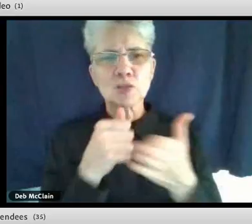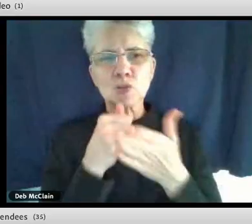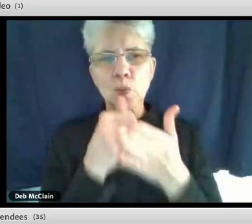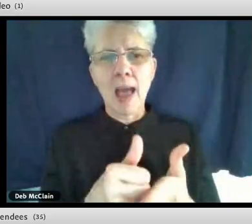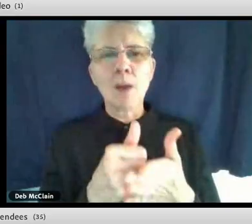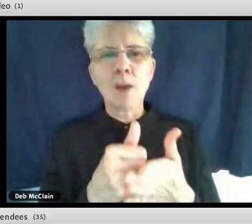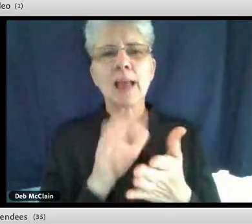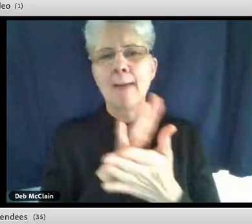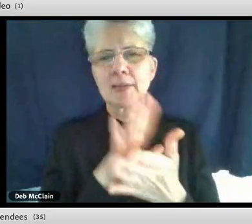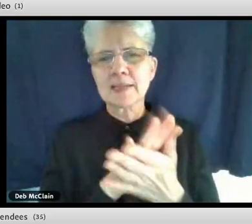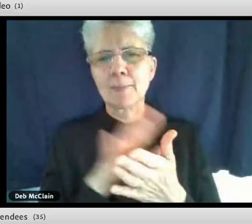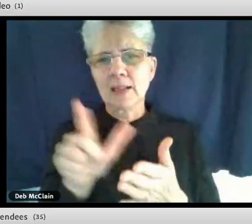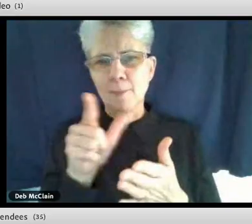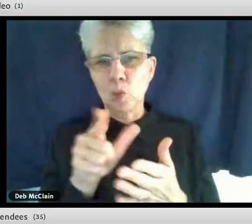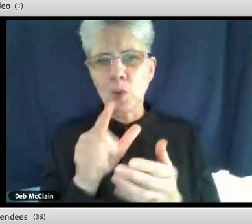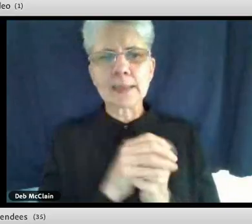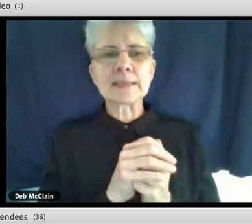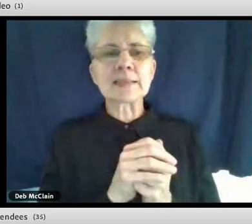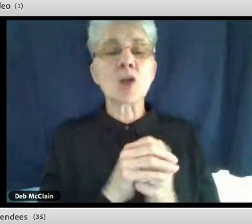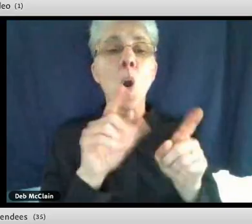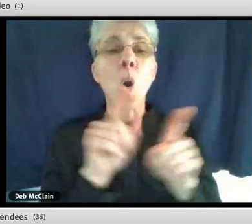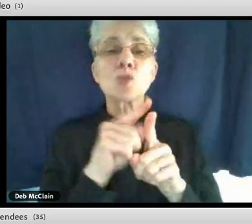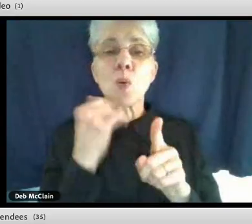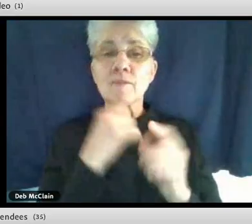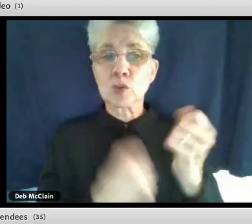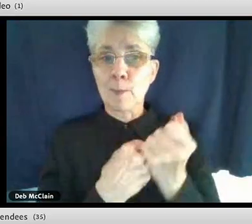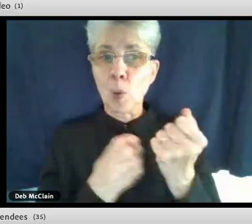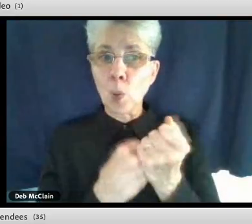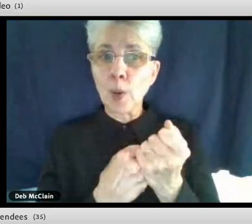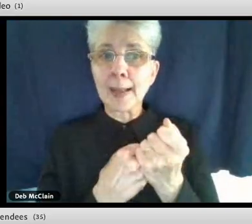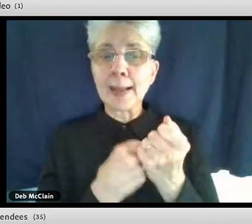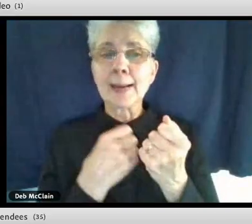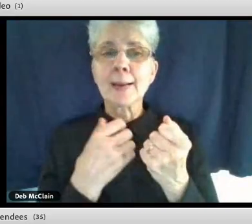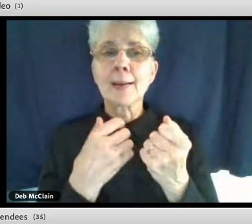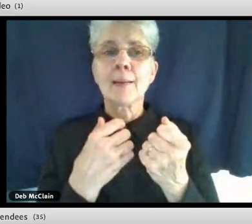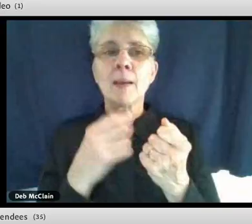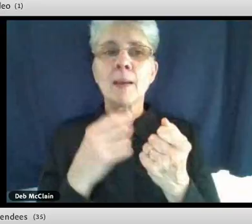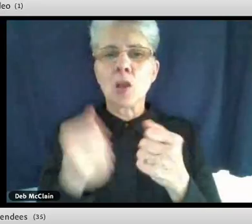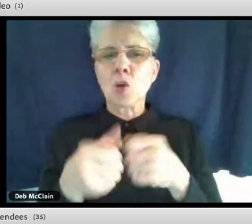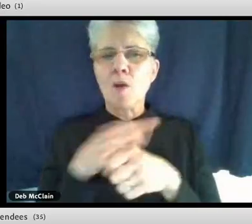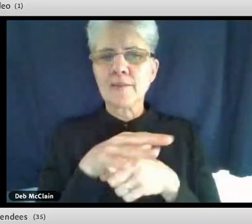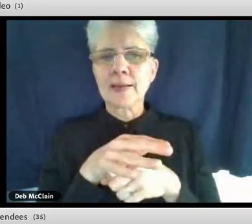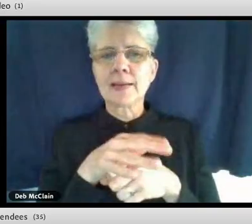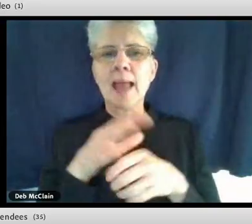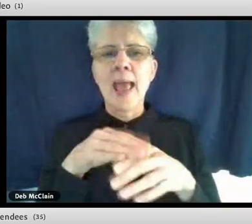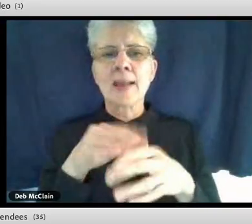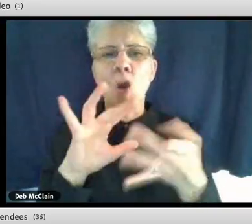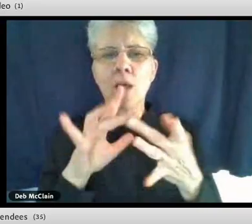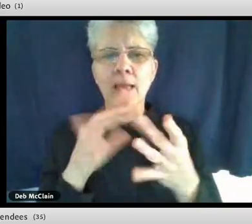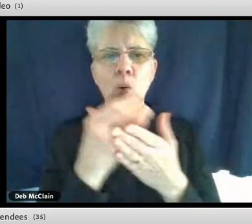things to help academic libraries. Also if you're supporting COVID-19 and online courses